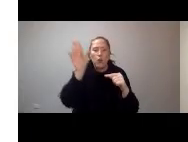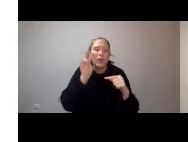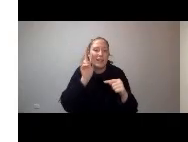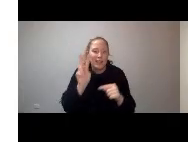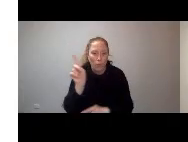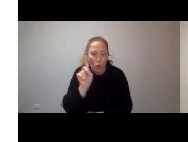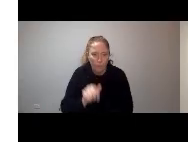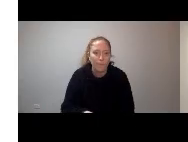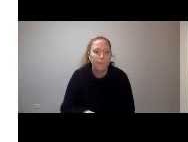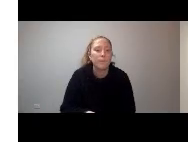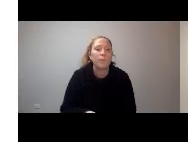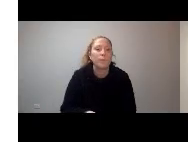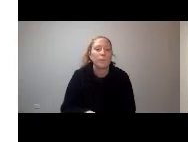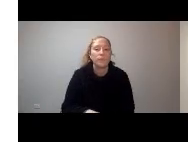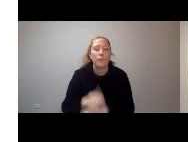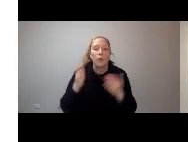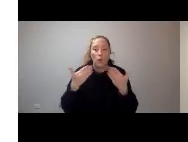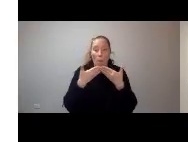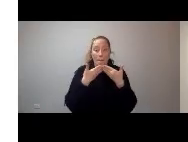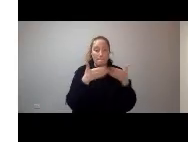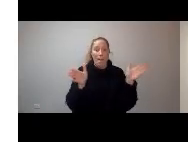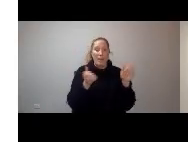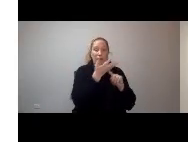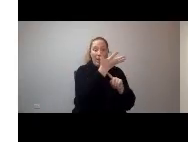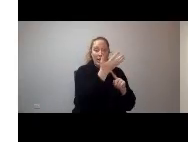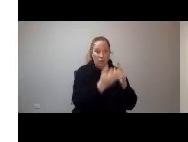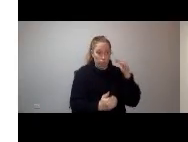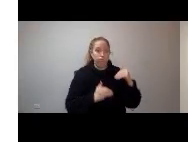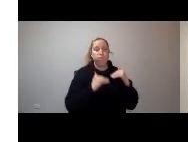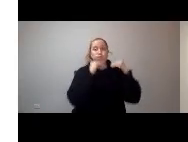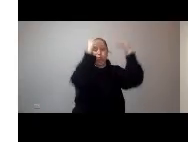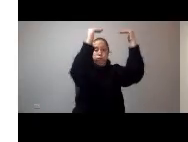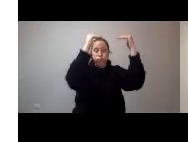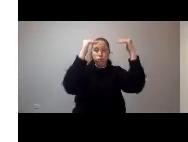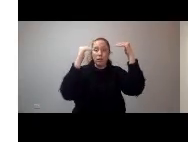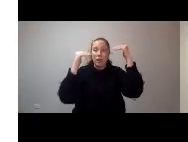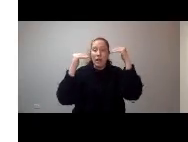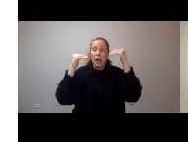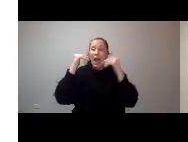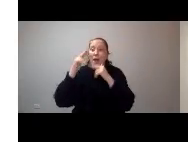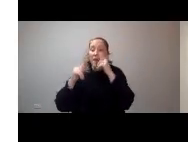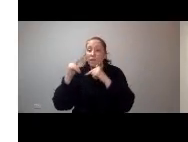And you can see that our public spending is going up and our developmentally vulnerability is going up as well.